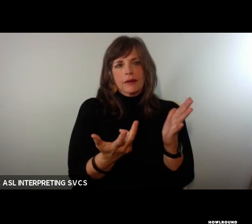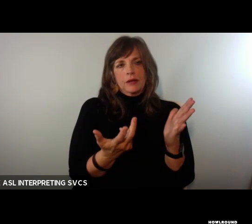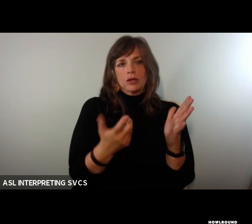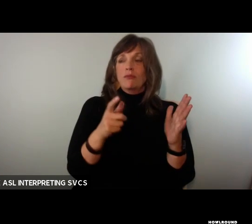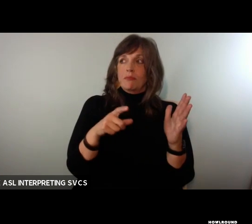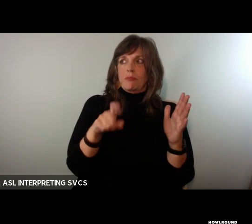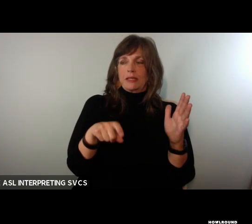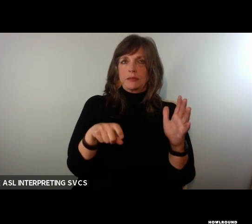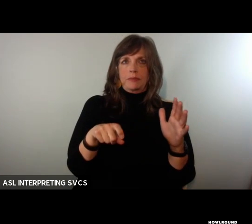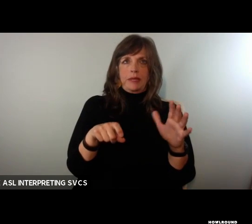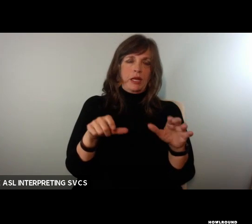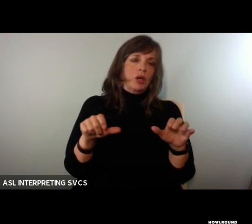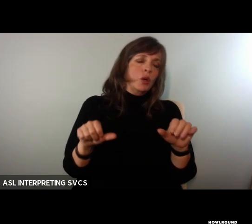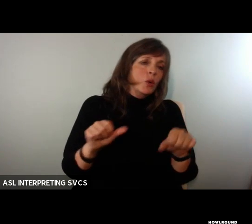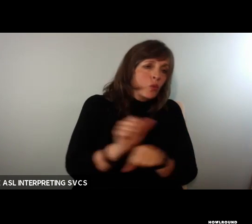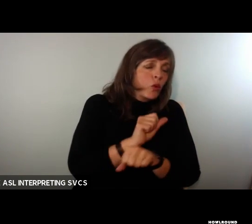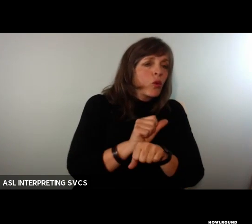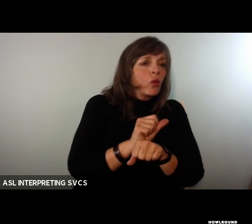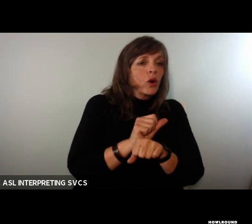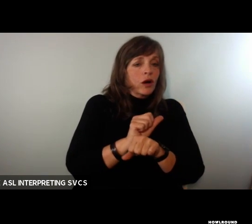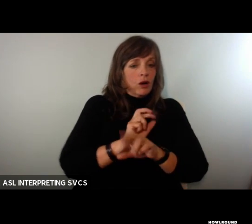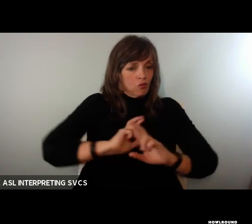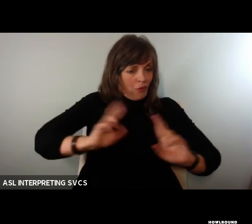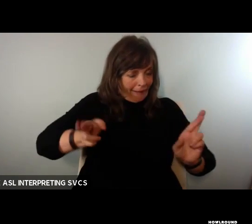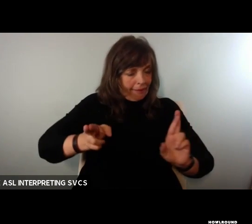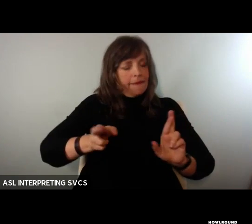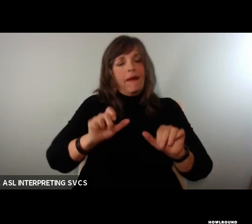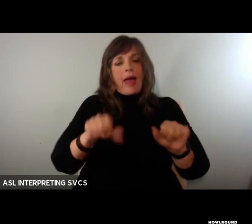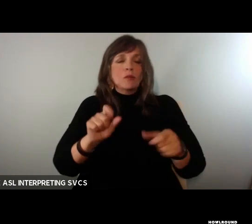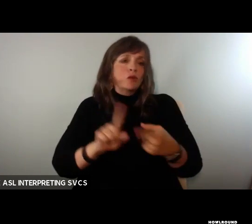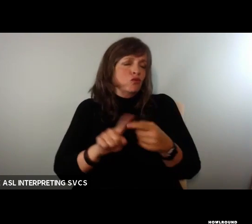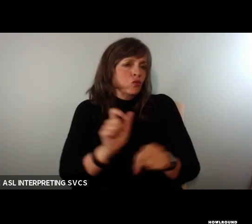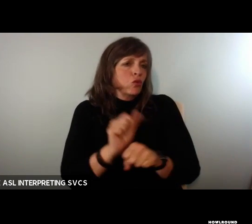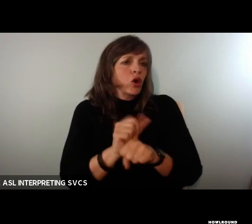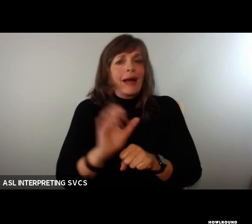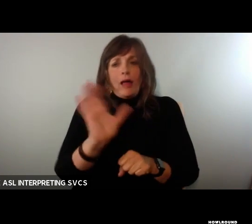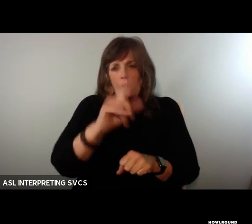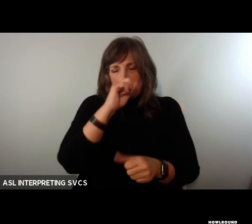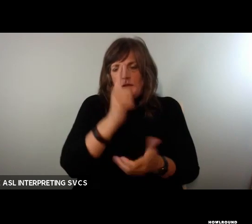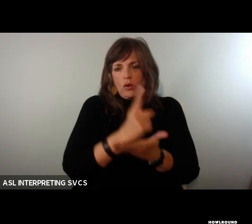and actively looking for work during each week that you are claiming for the benefits